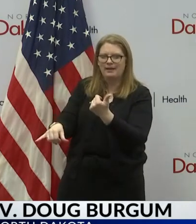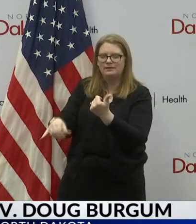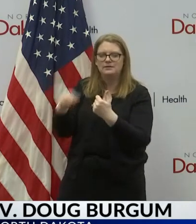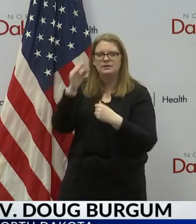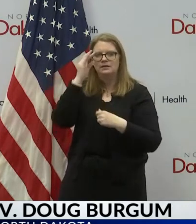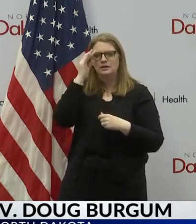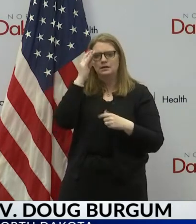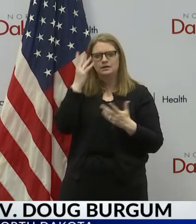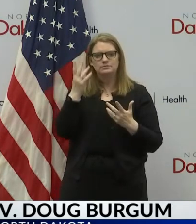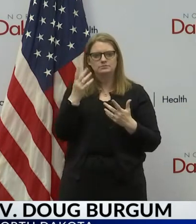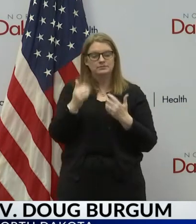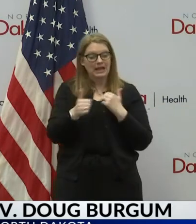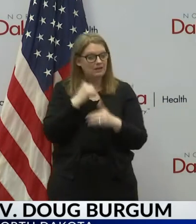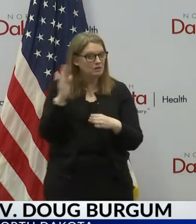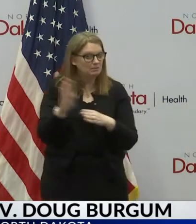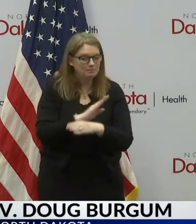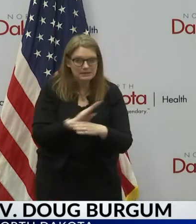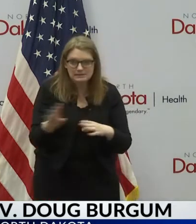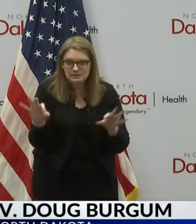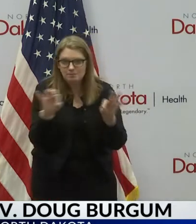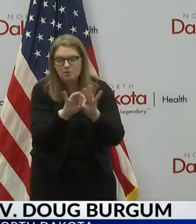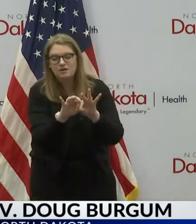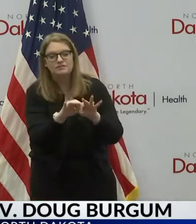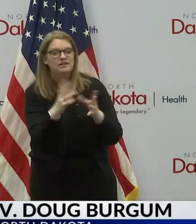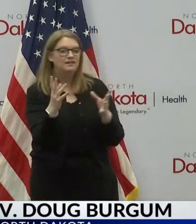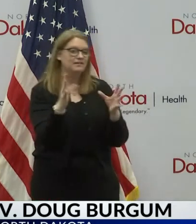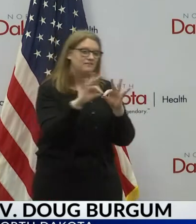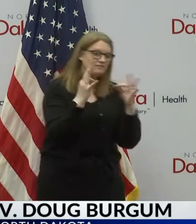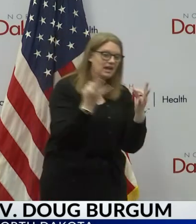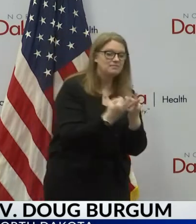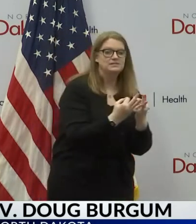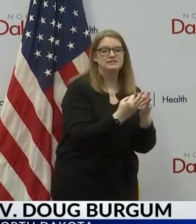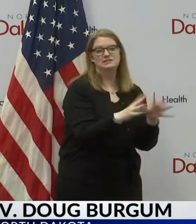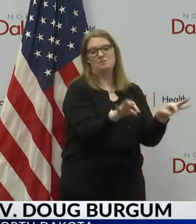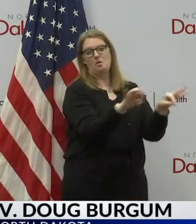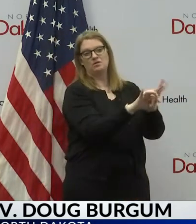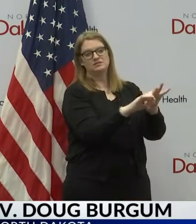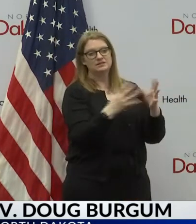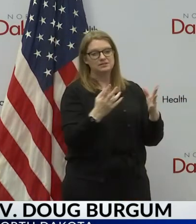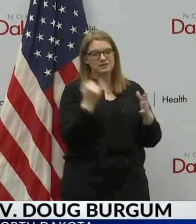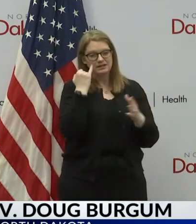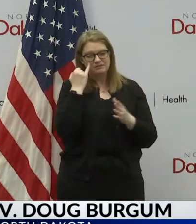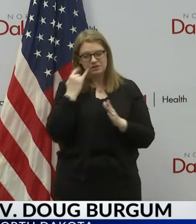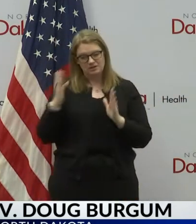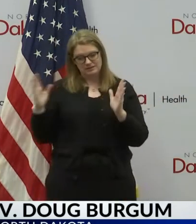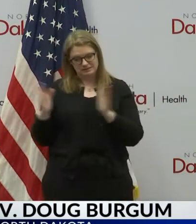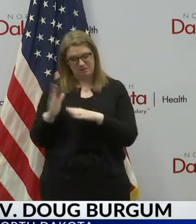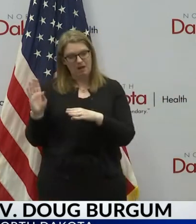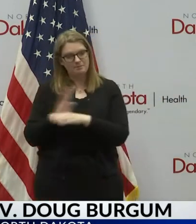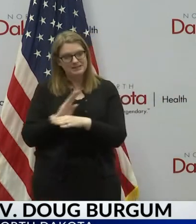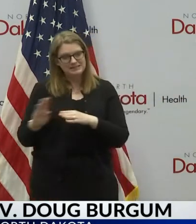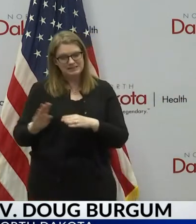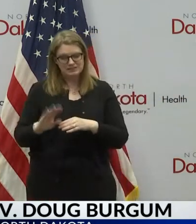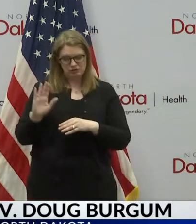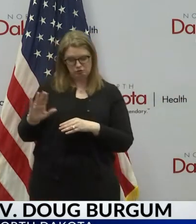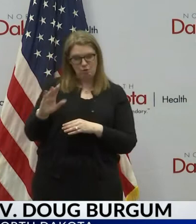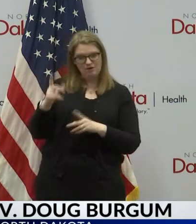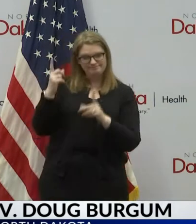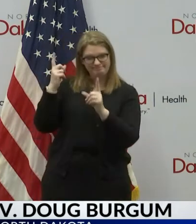MOMENTS. WE KNOW THAT EVERY BUSINESS IS ESSENTIAL, WE KNOW EVERY FAMILY IS ESSENTIAL. WE KNOW IF YOU'RE A SMALL